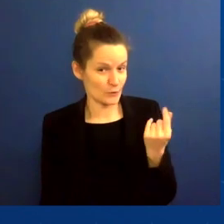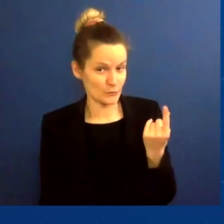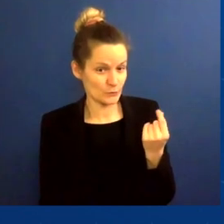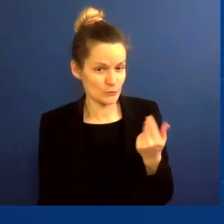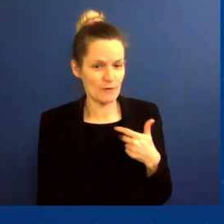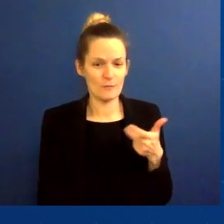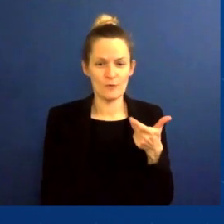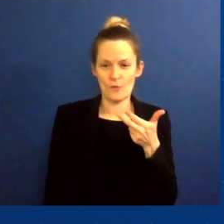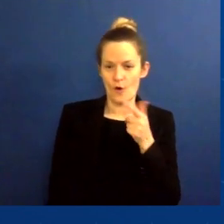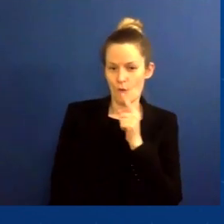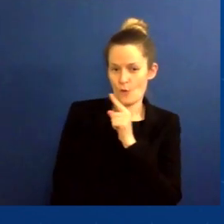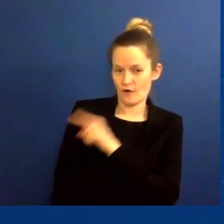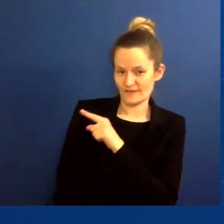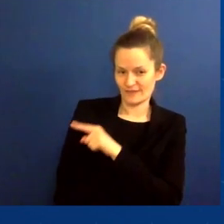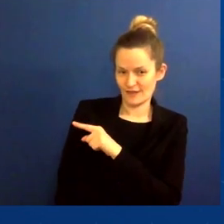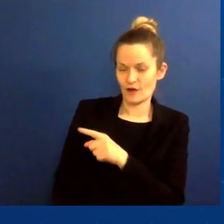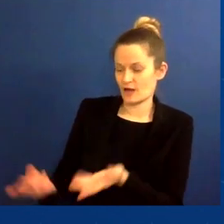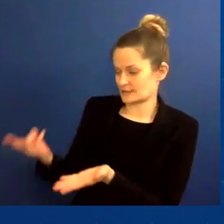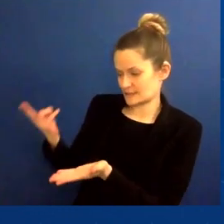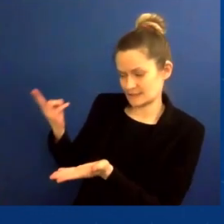And we're going to start once that order is signed.